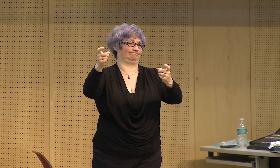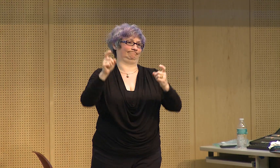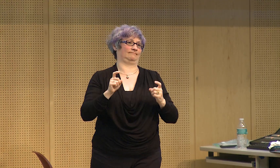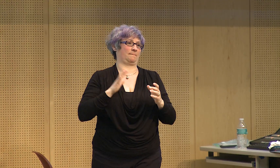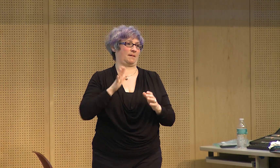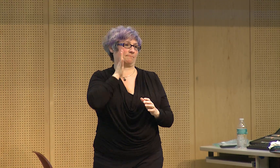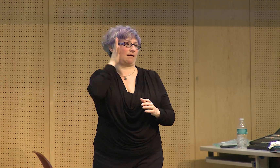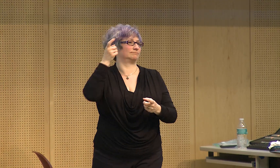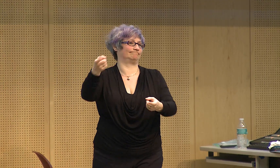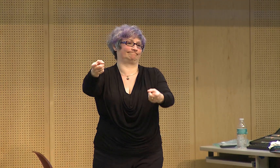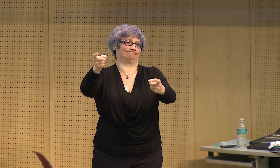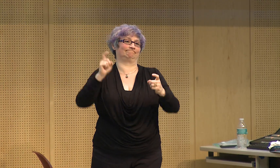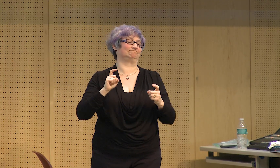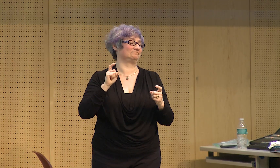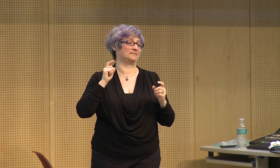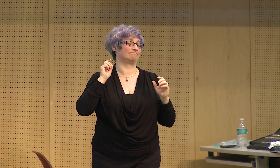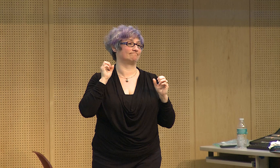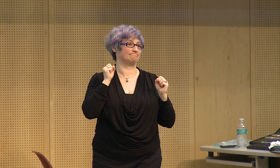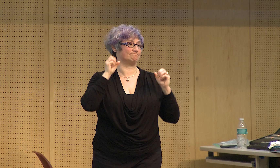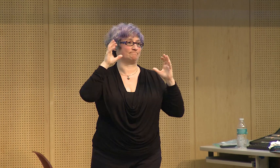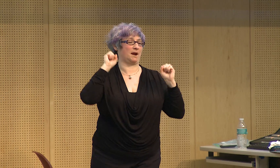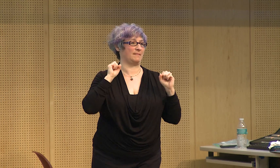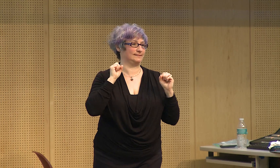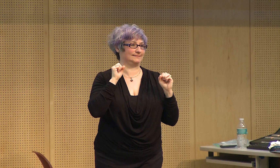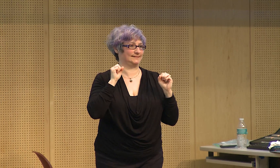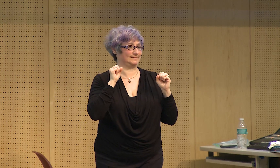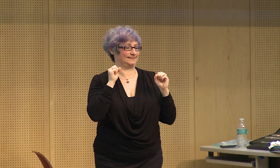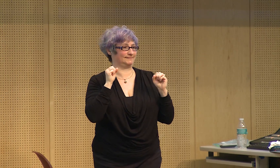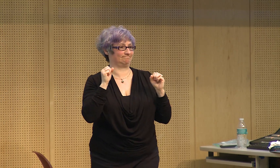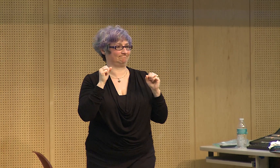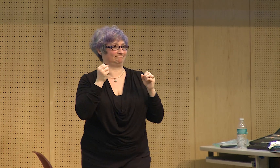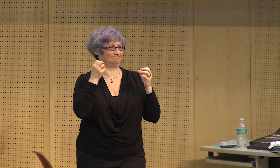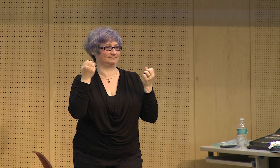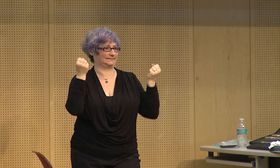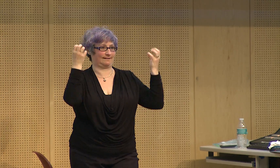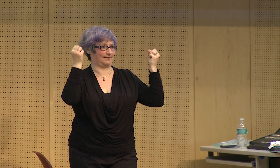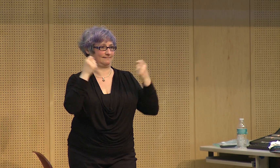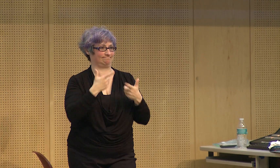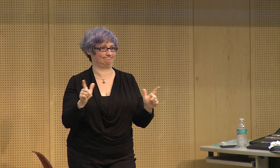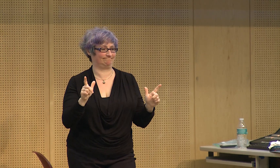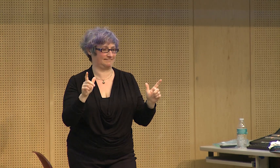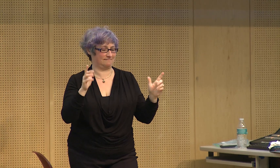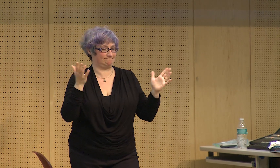Obviously I wouldn't have been able to embark in this research without the amazing gift that my parents gave me.